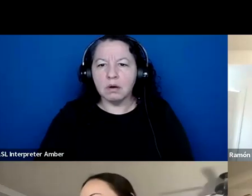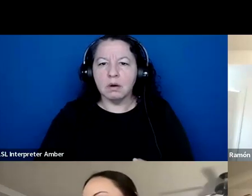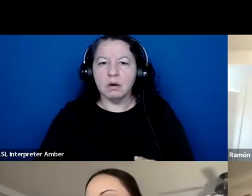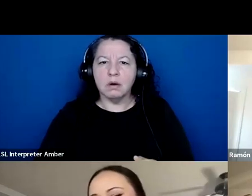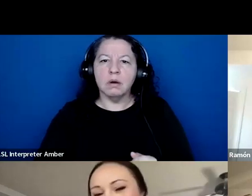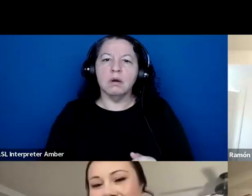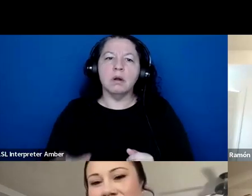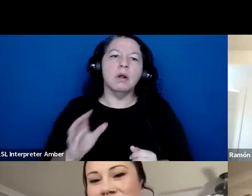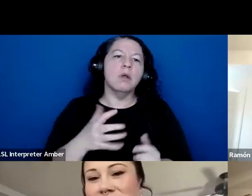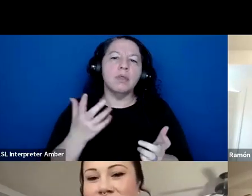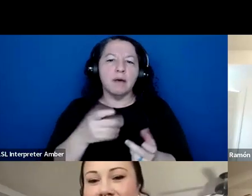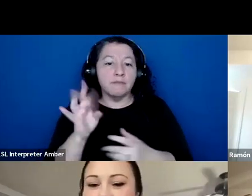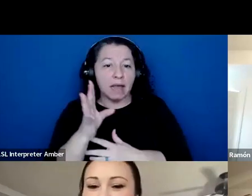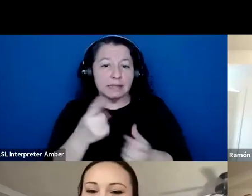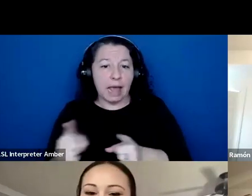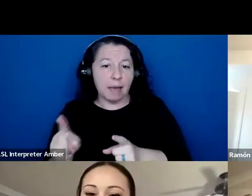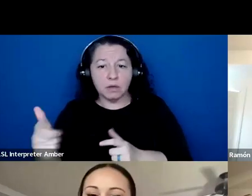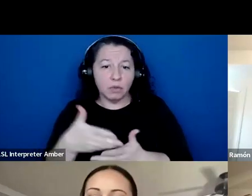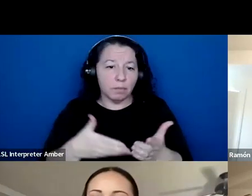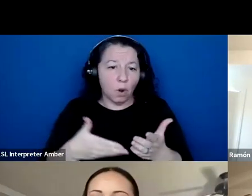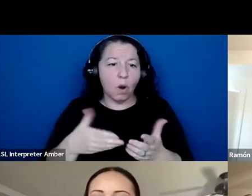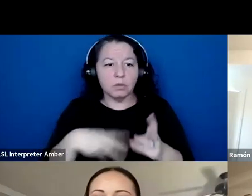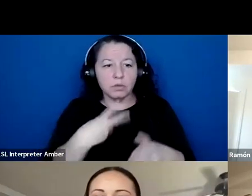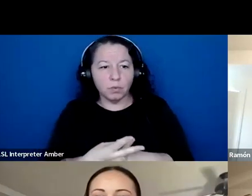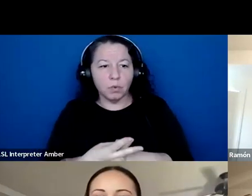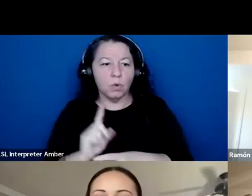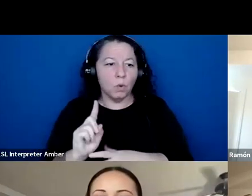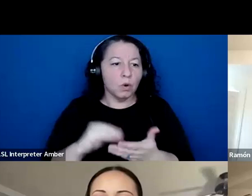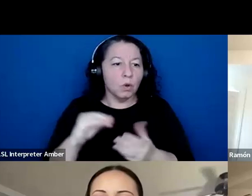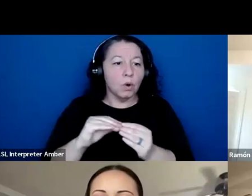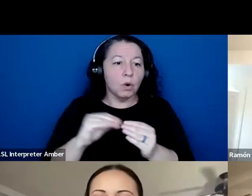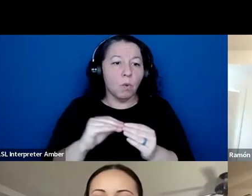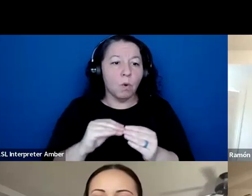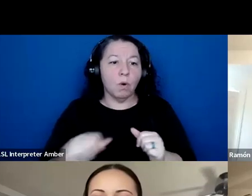sort of taking place in other parts of the world. You know, where to learn more about the sort of current